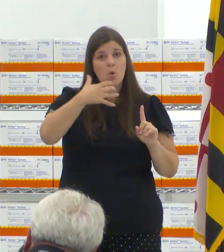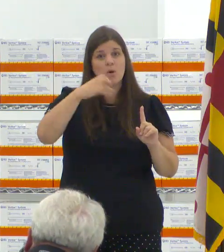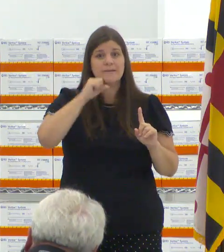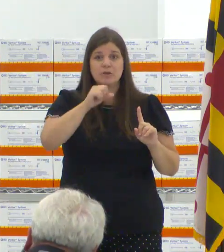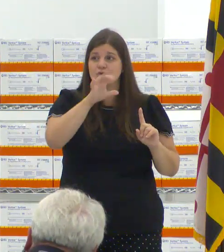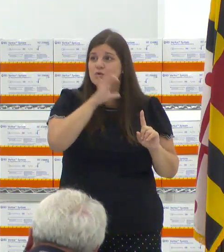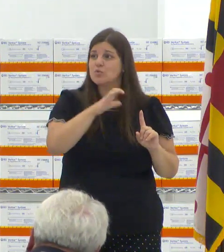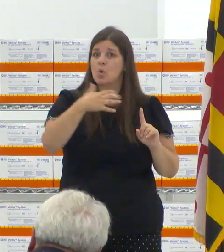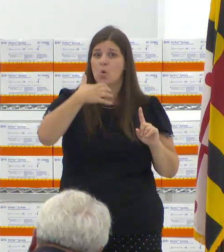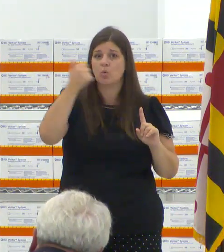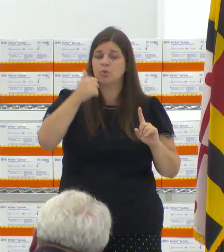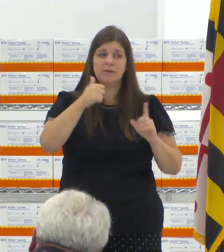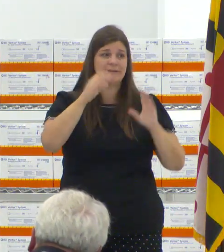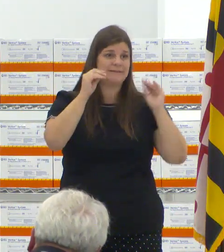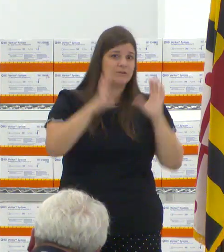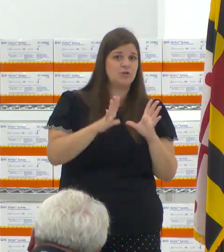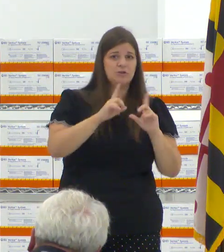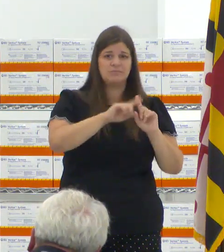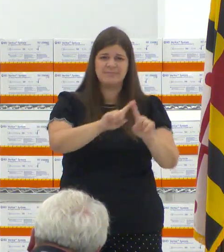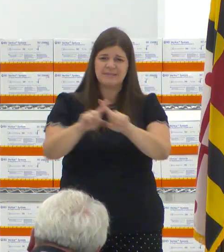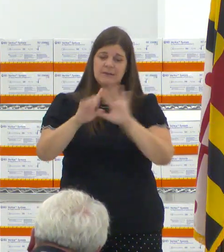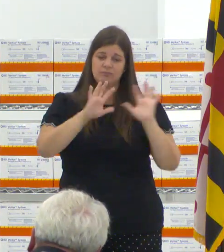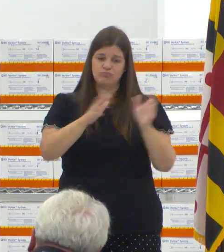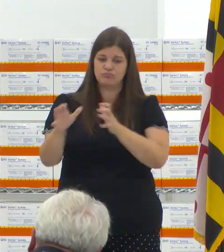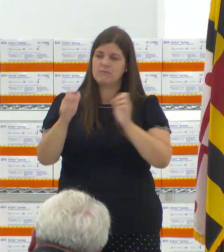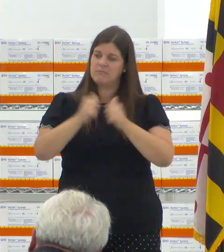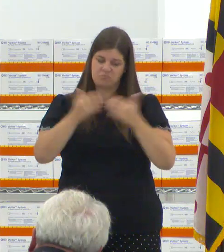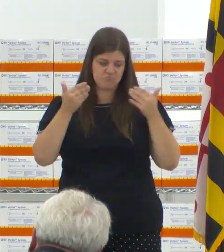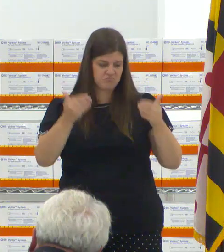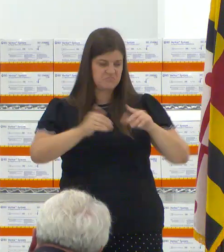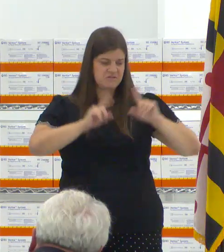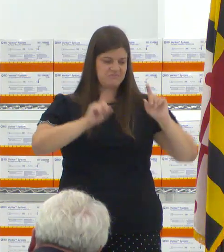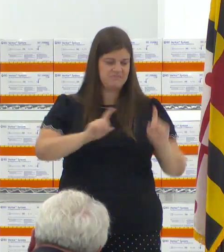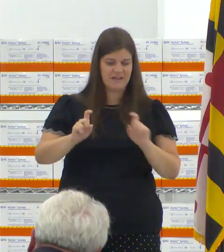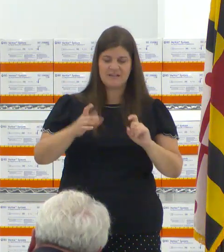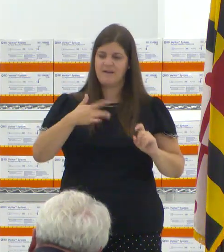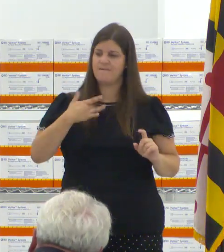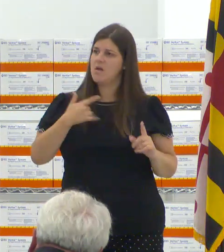to get America to between 70 million and 200 million tests a month, absolutely as soon as possible.